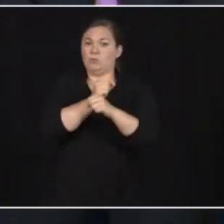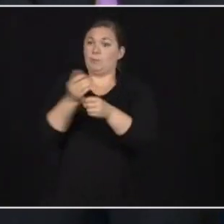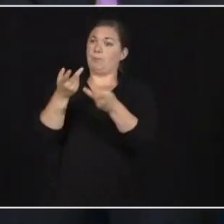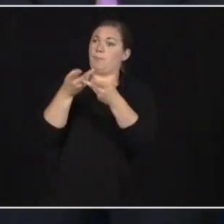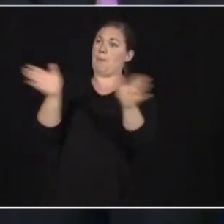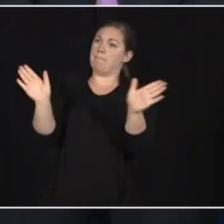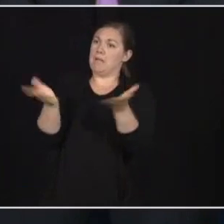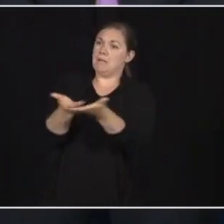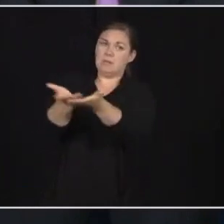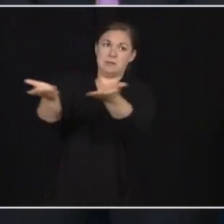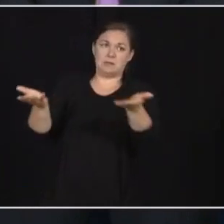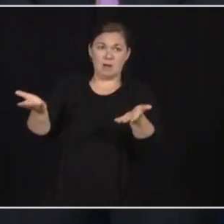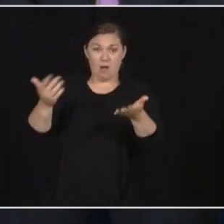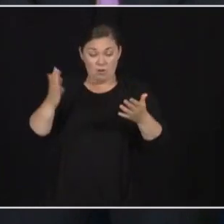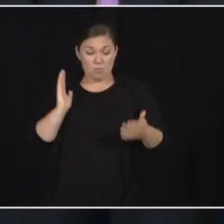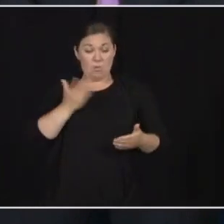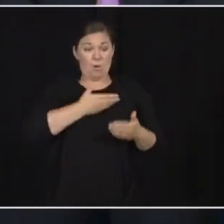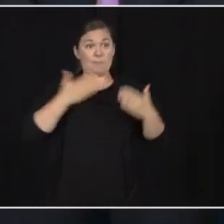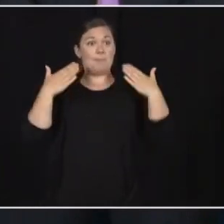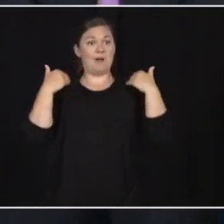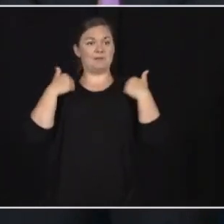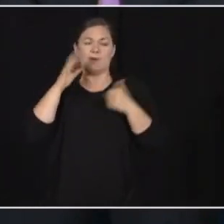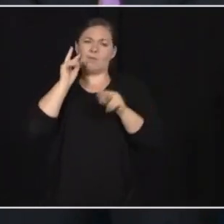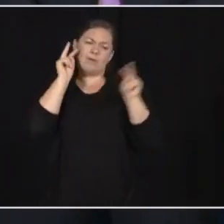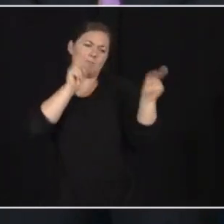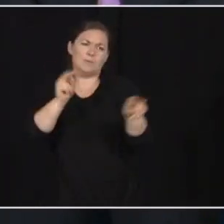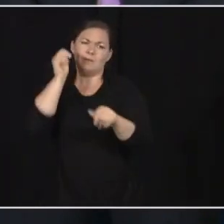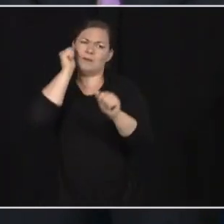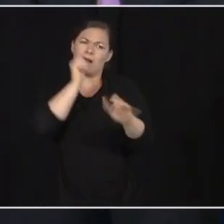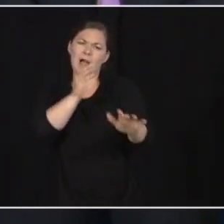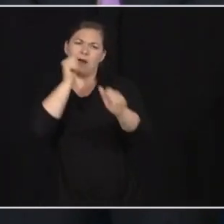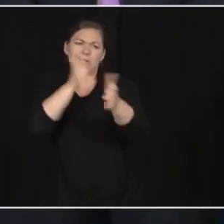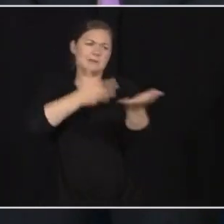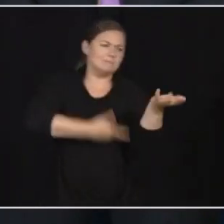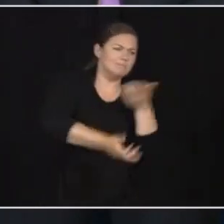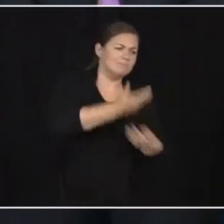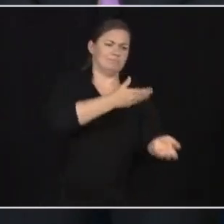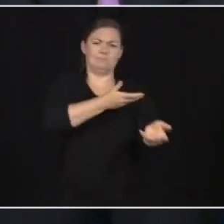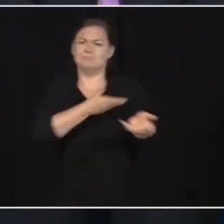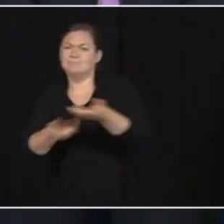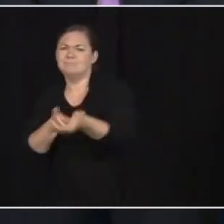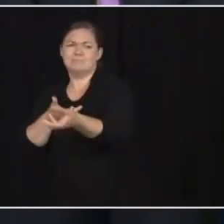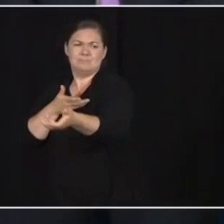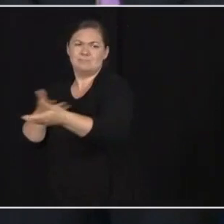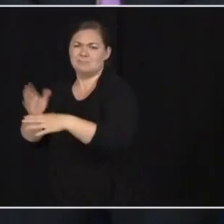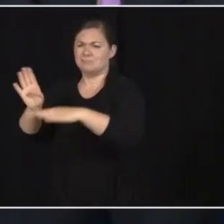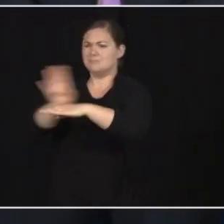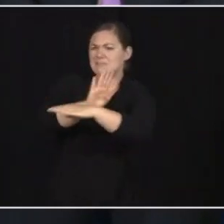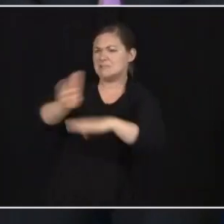safety of their workers and the public at large. Our ministry is working every single day communicating the guidelines to businesses